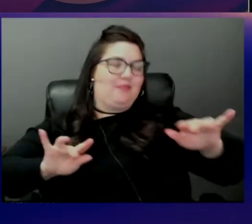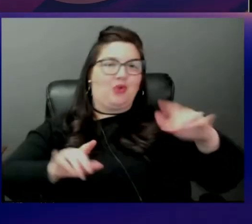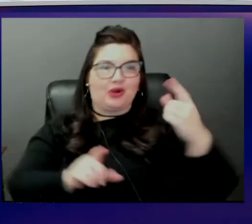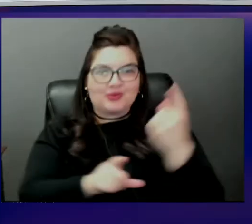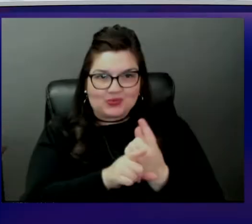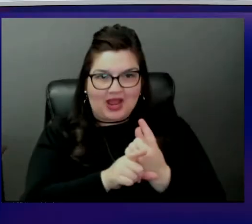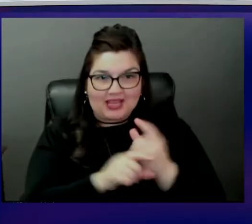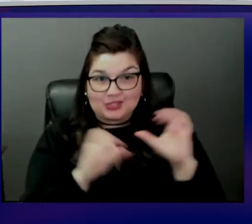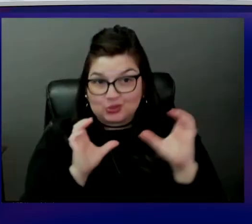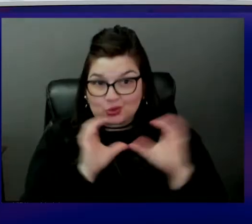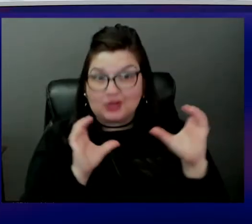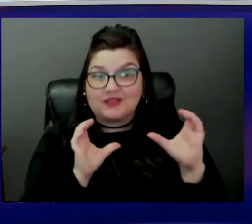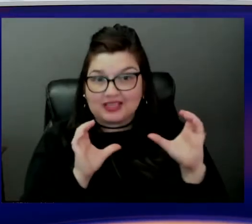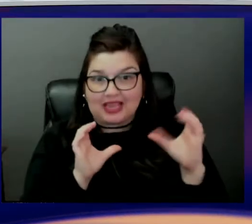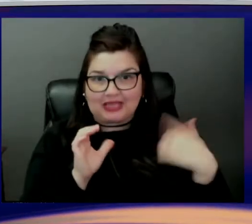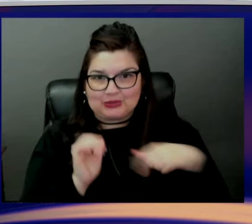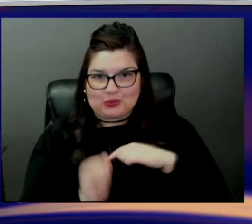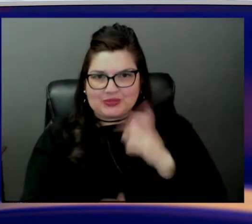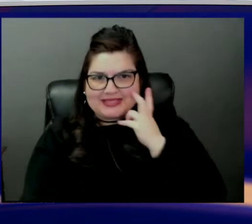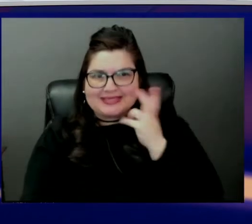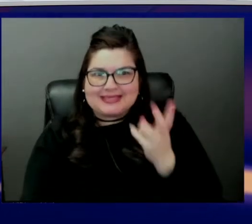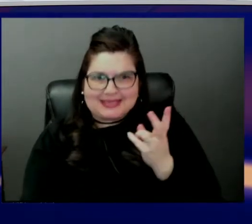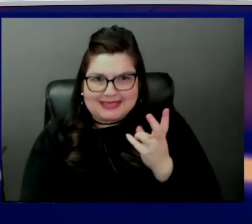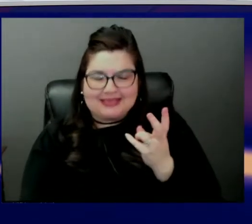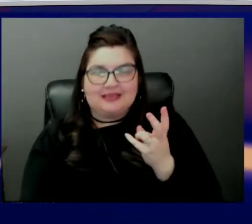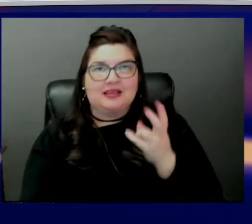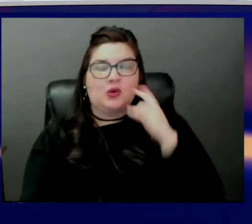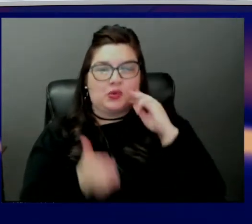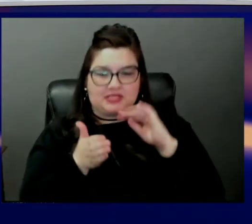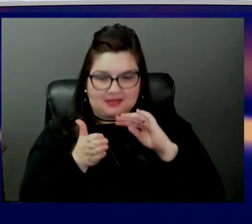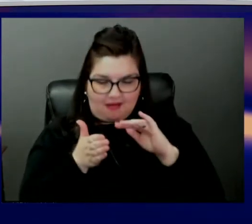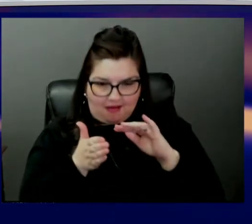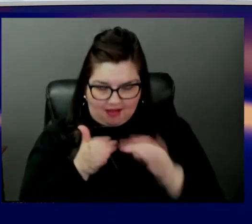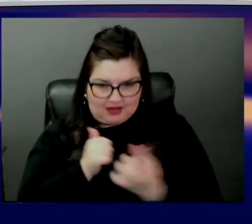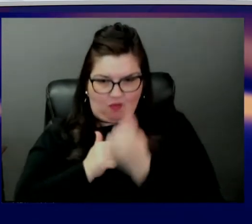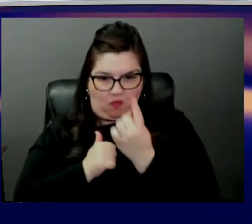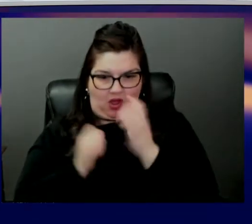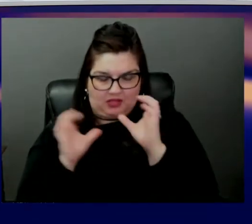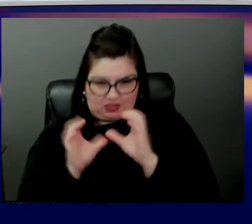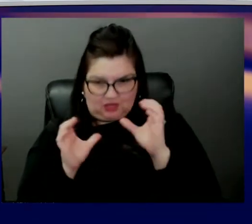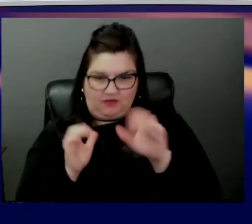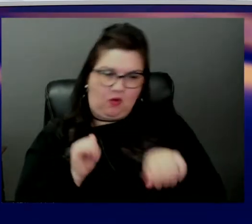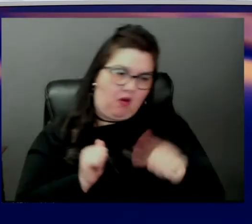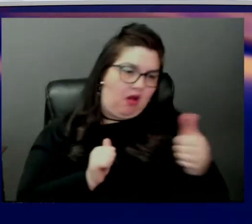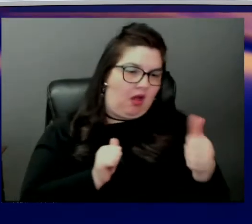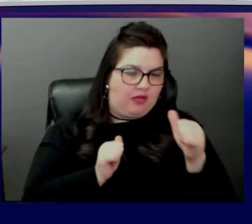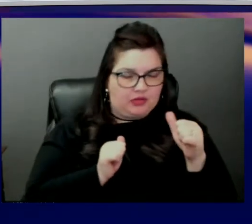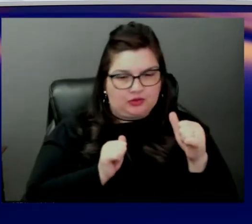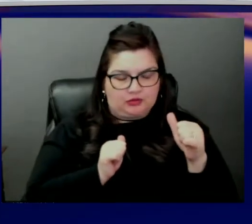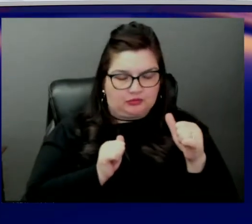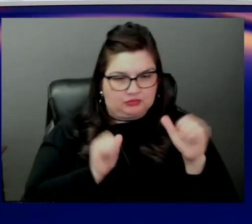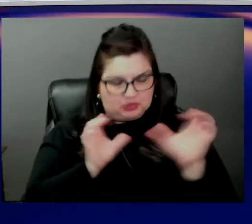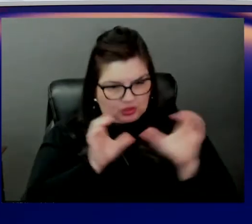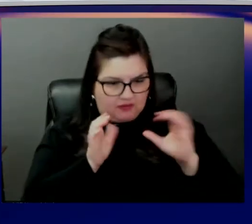We, what we see is, when you study for one certification or another certification, there's some compounding overlap